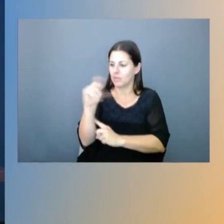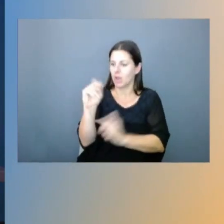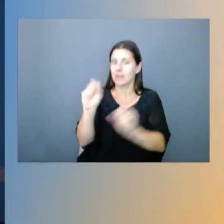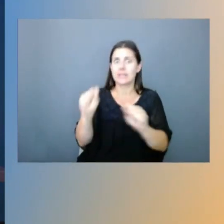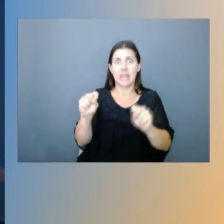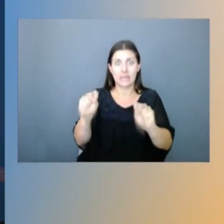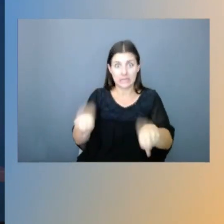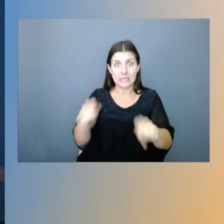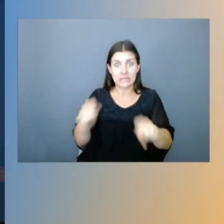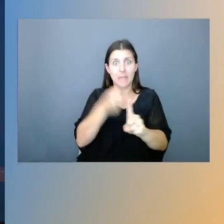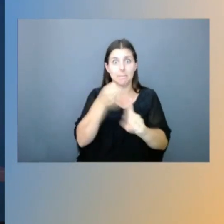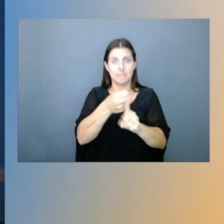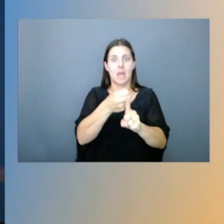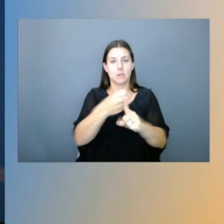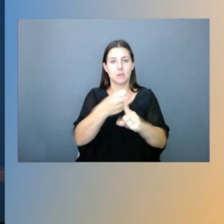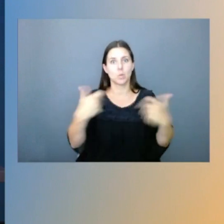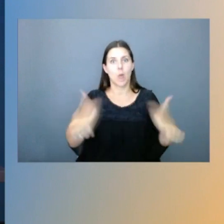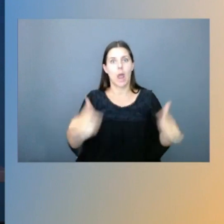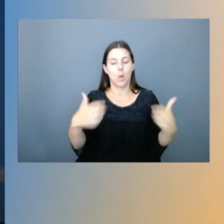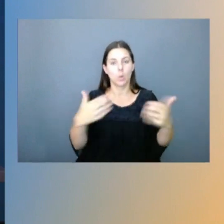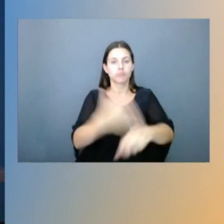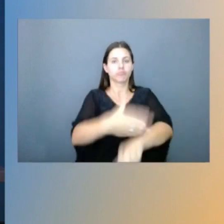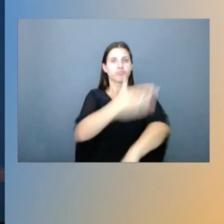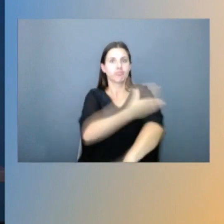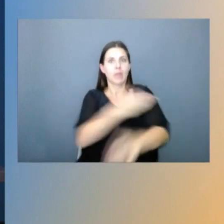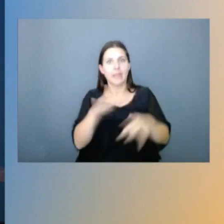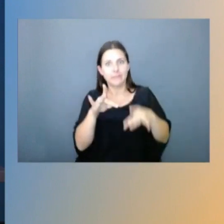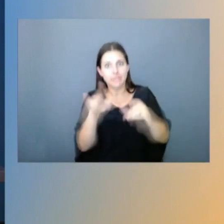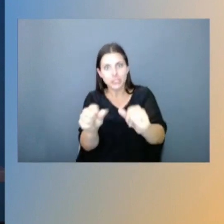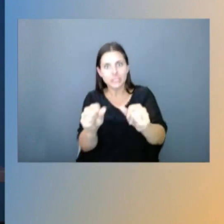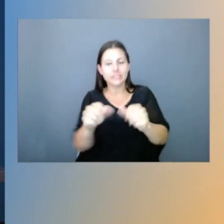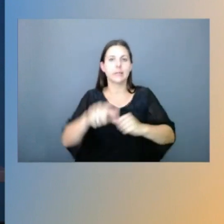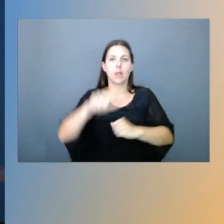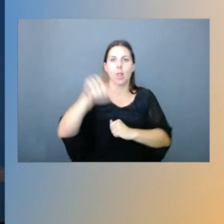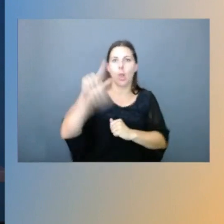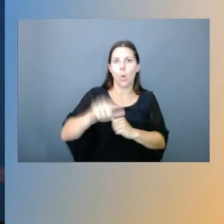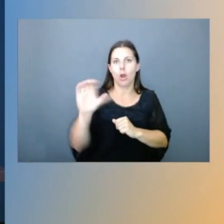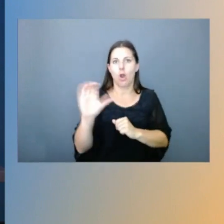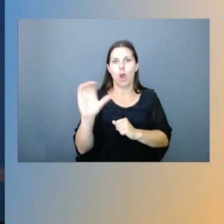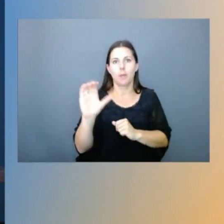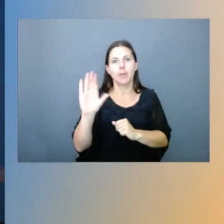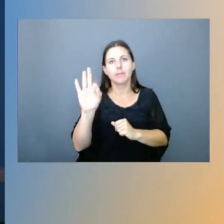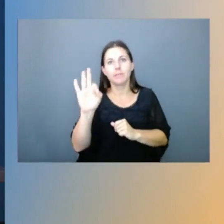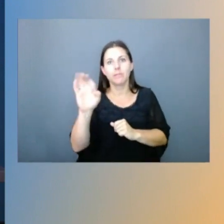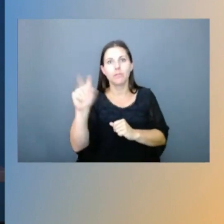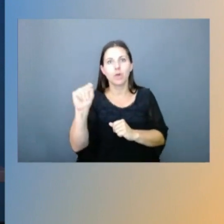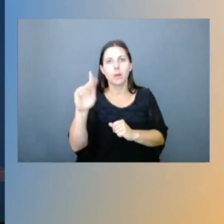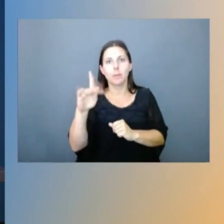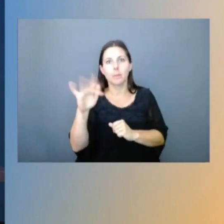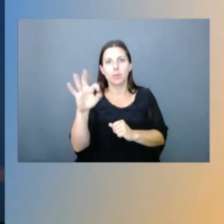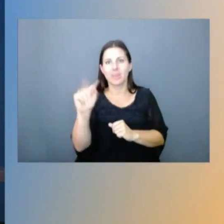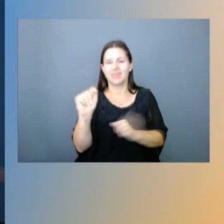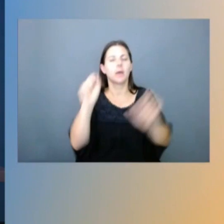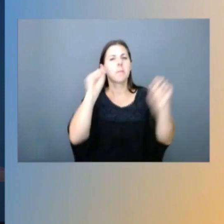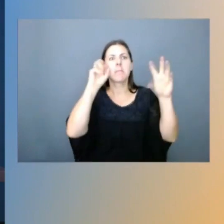just the efficiency and just lowering your carbon footprint. This is just amazing, just the performance benefit,